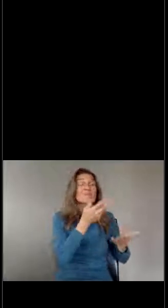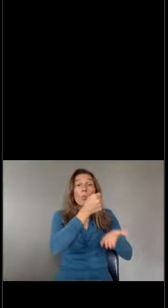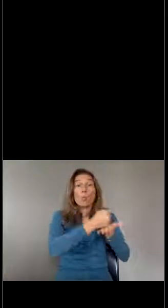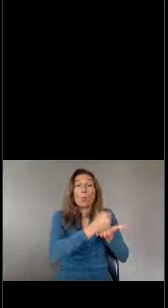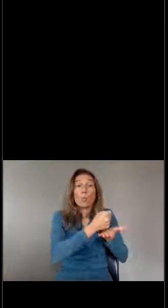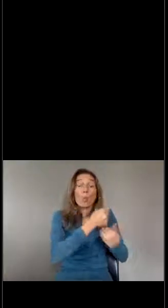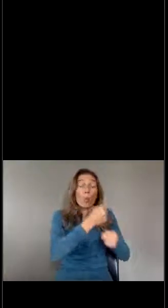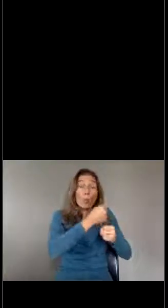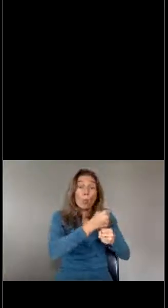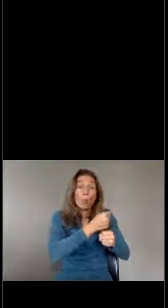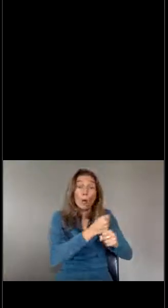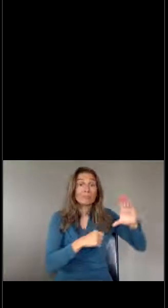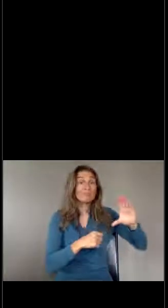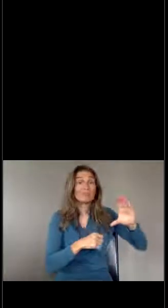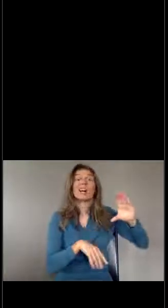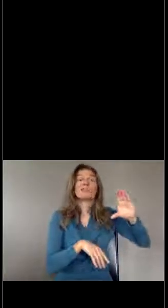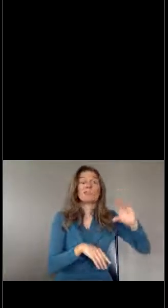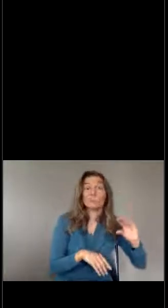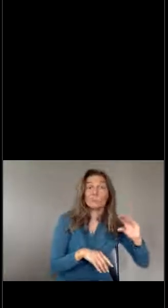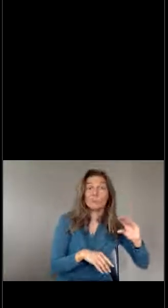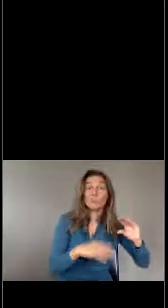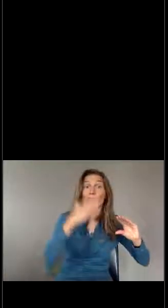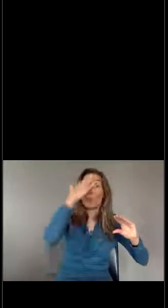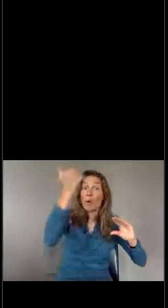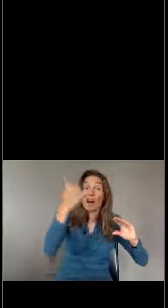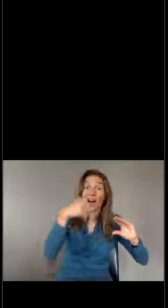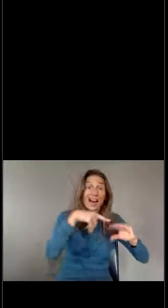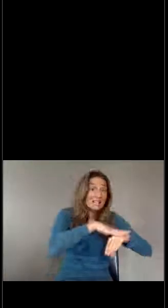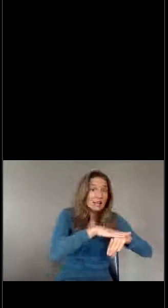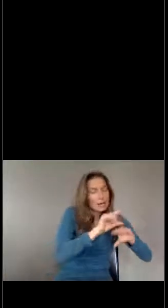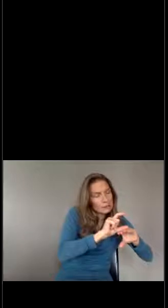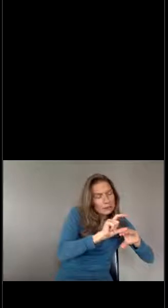to provide assistance for people with disabilities in their household.